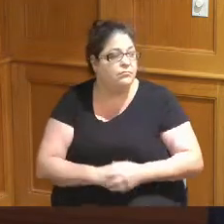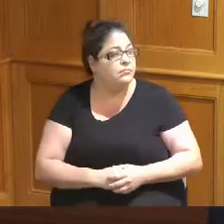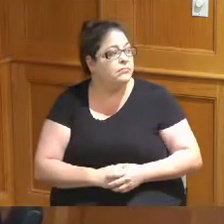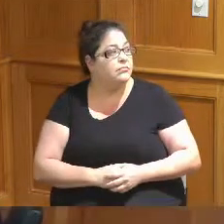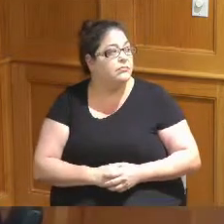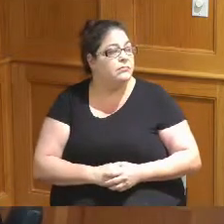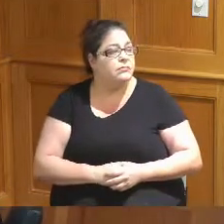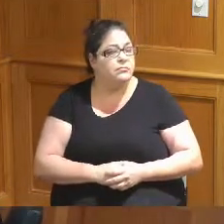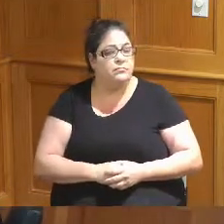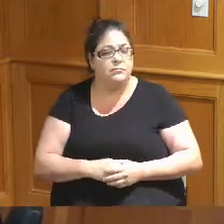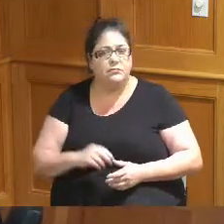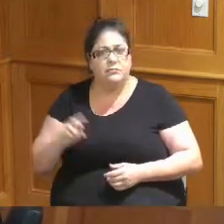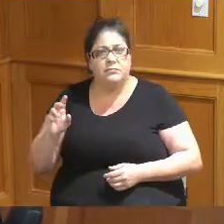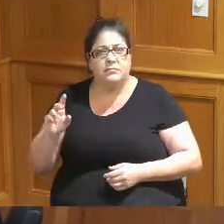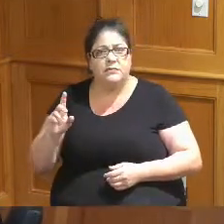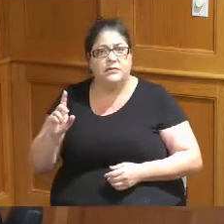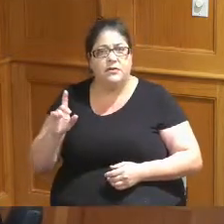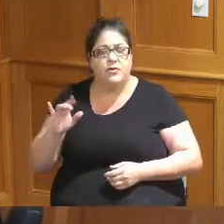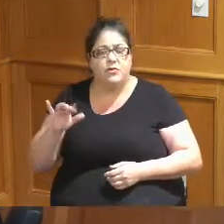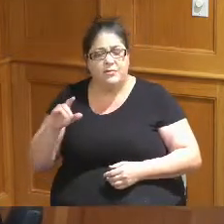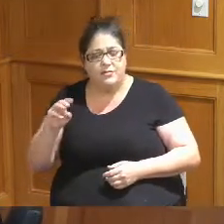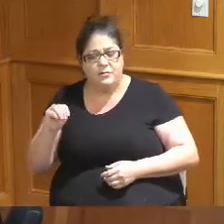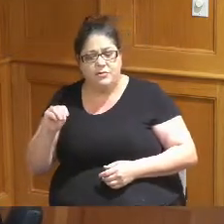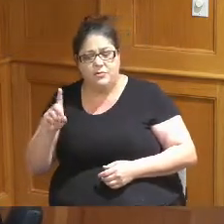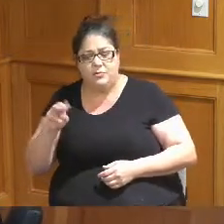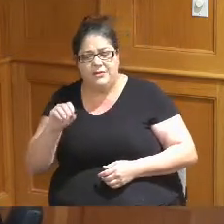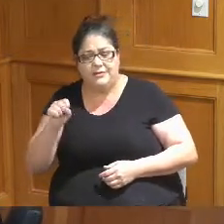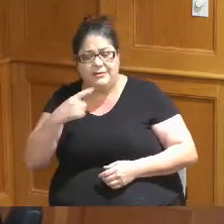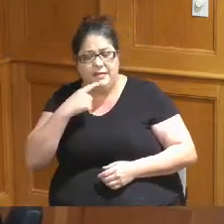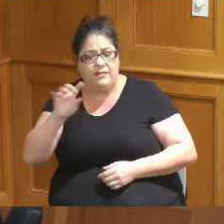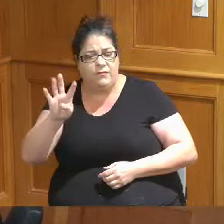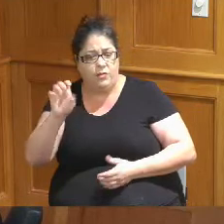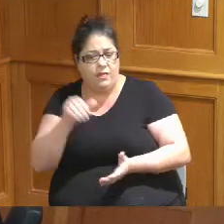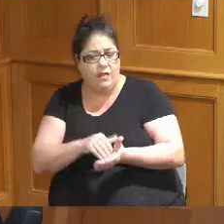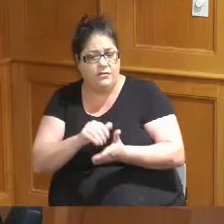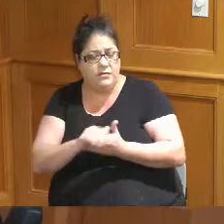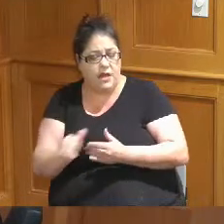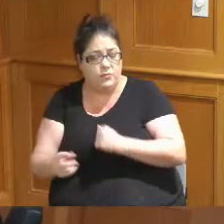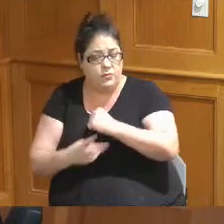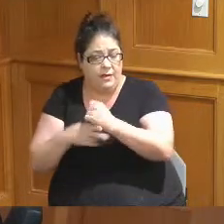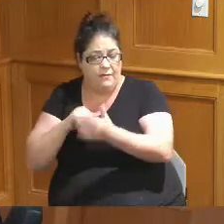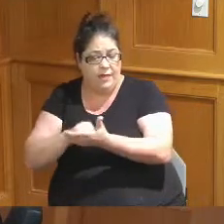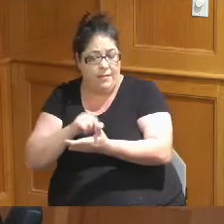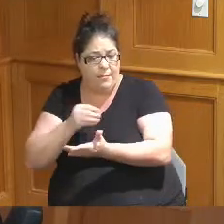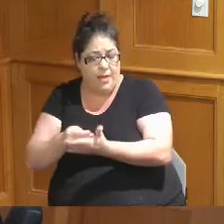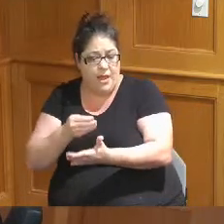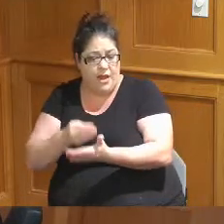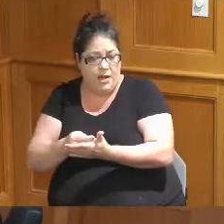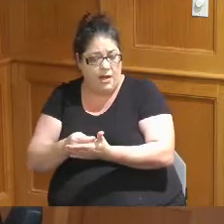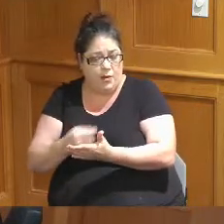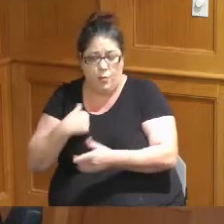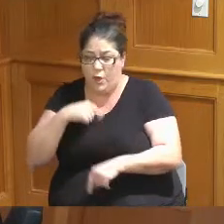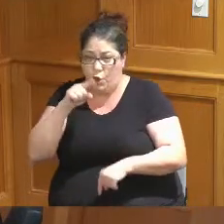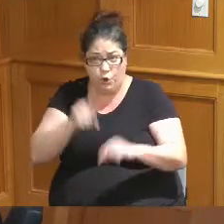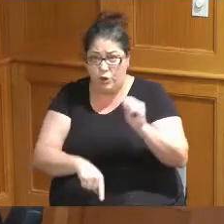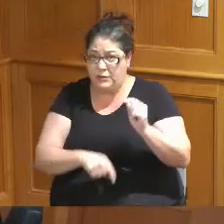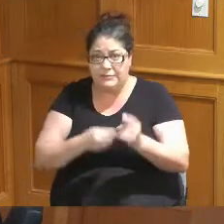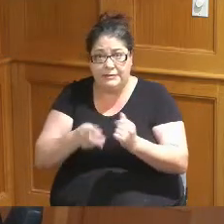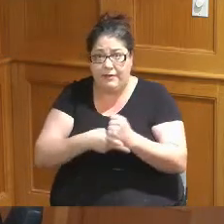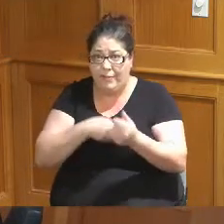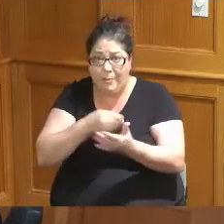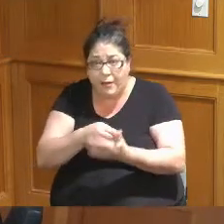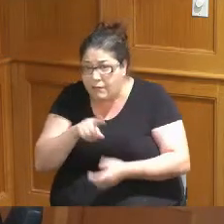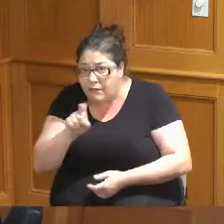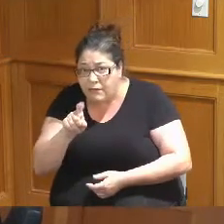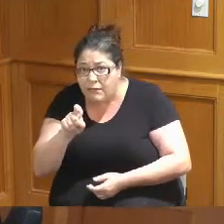that to save four hundred thousand dollars we we were not able to do that or I mean that's that's